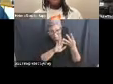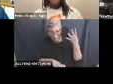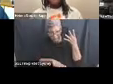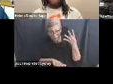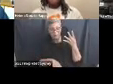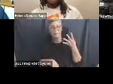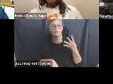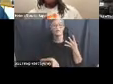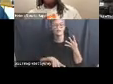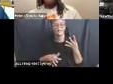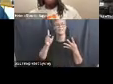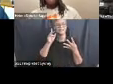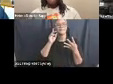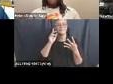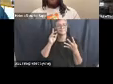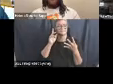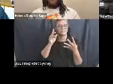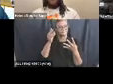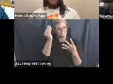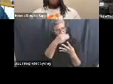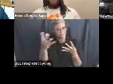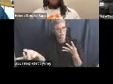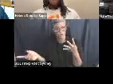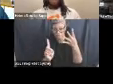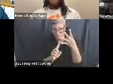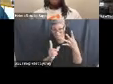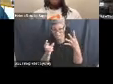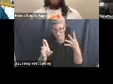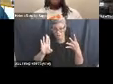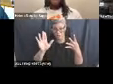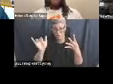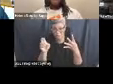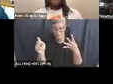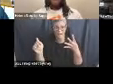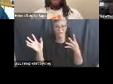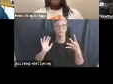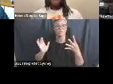as the chief of the early education department for San Francisco Unified School District which